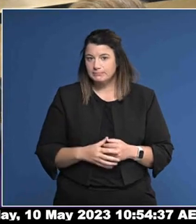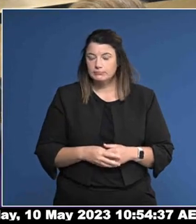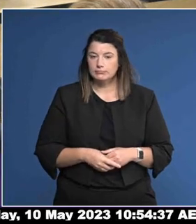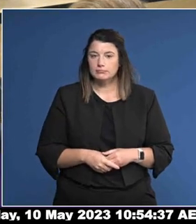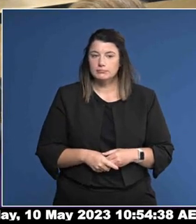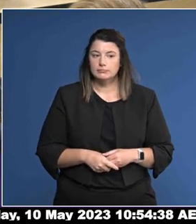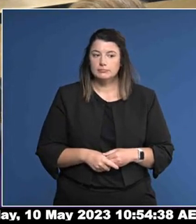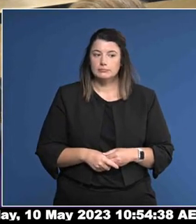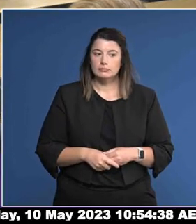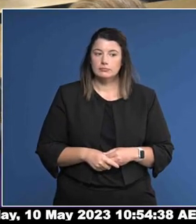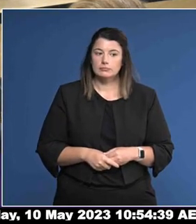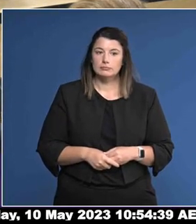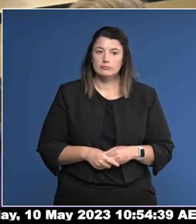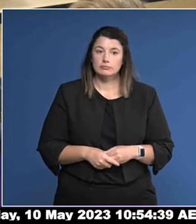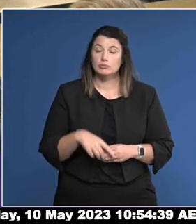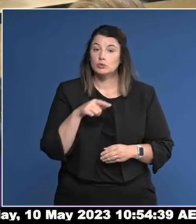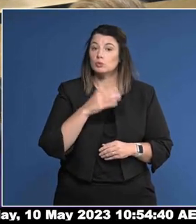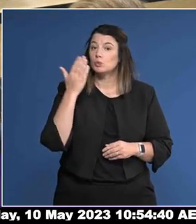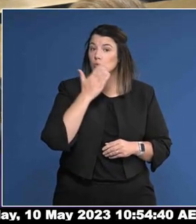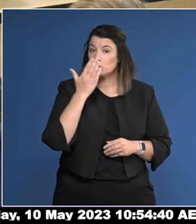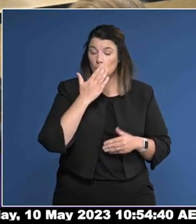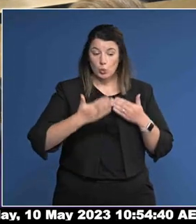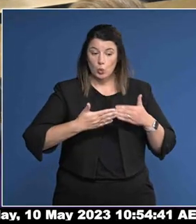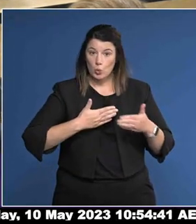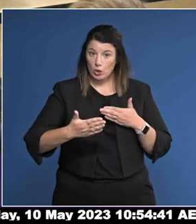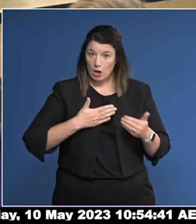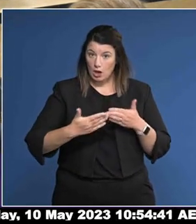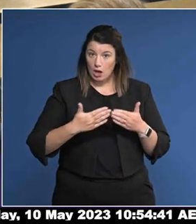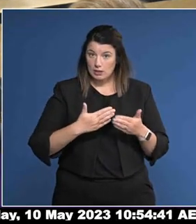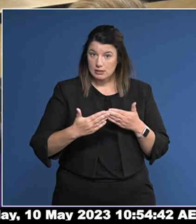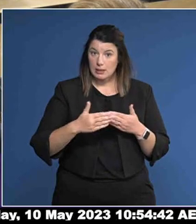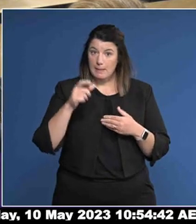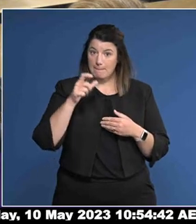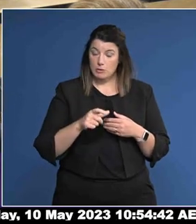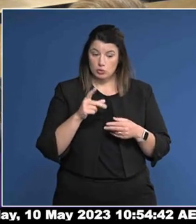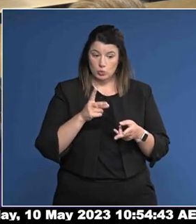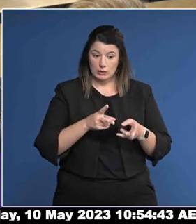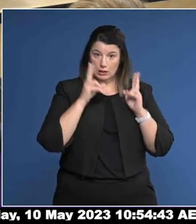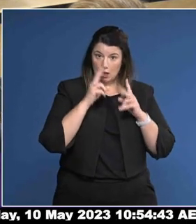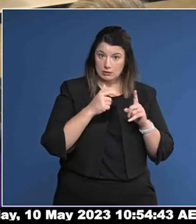The school organises a person to cut both Kaleb and Jonathon's hair.